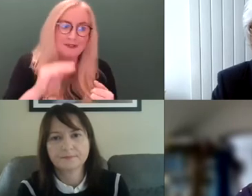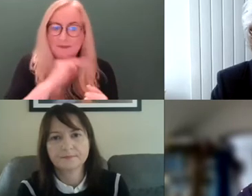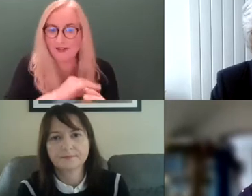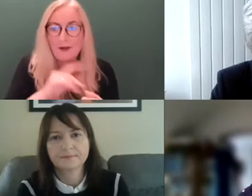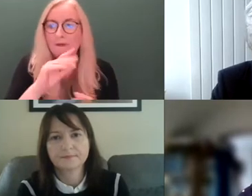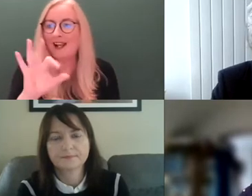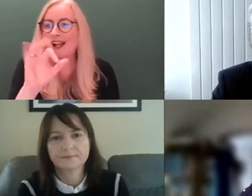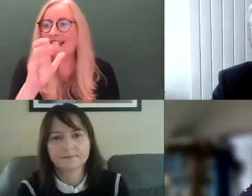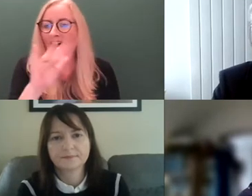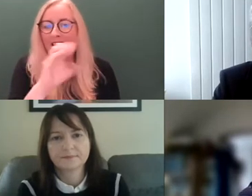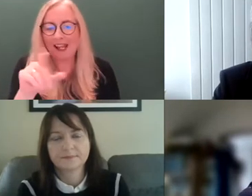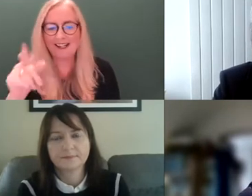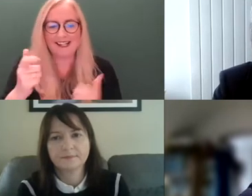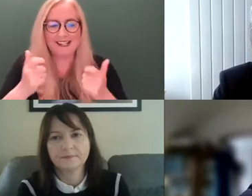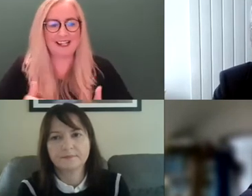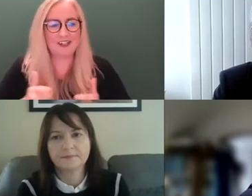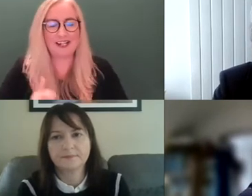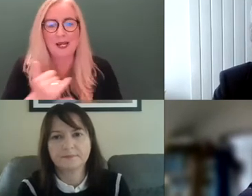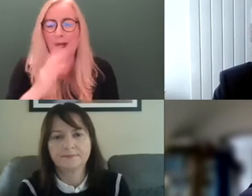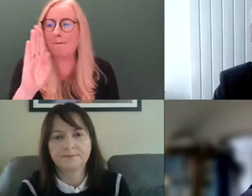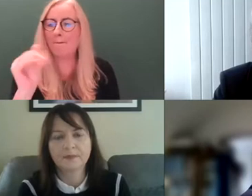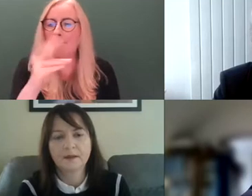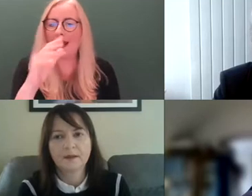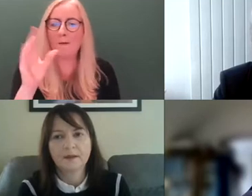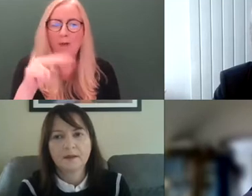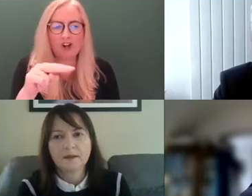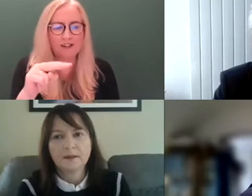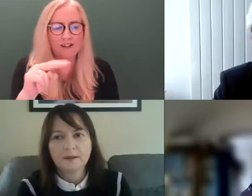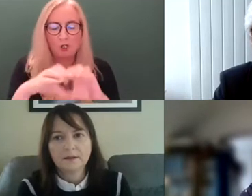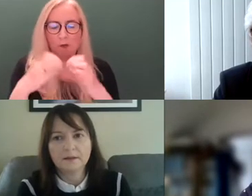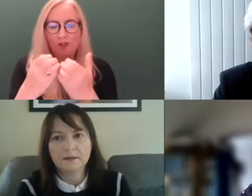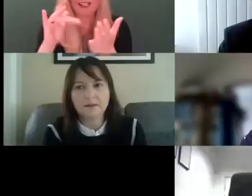is solicitor in the Ballymun Community Law Centre. He is the managing solicitor in the